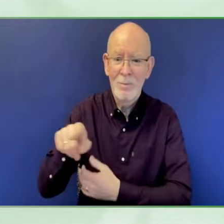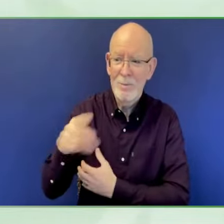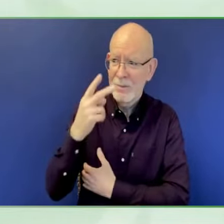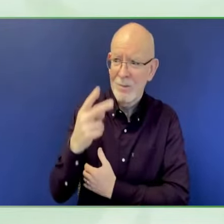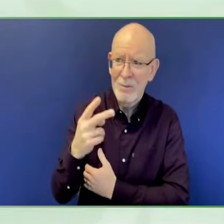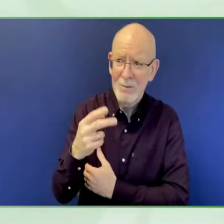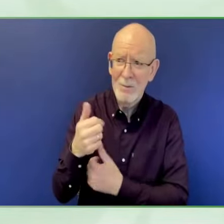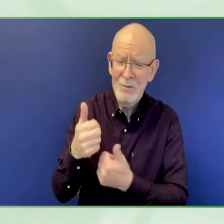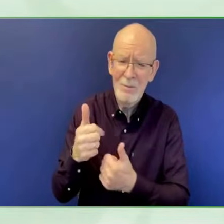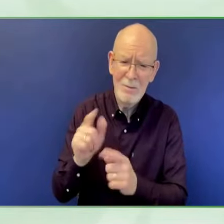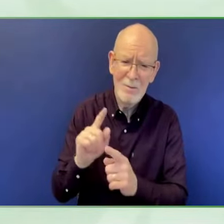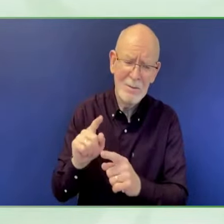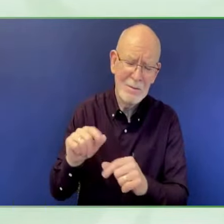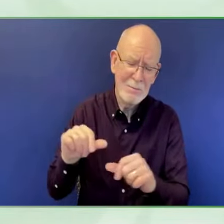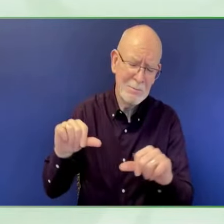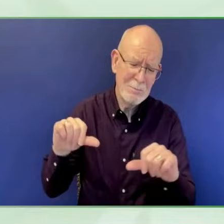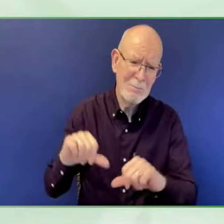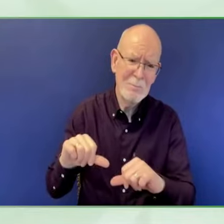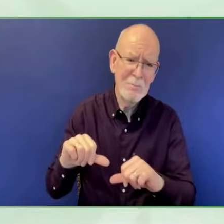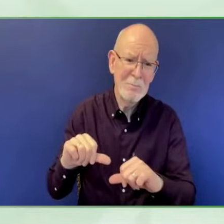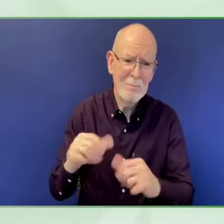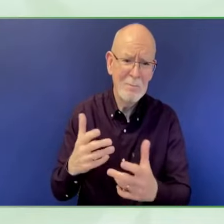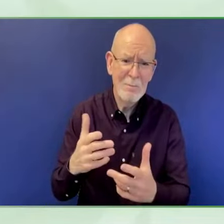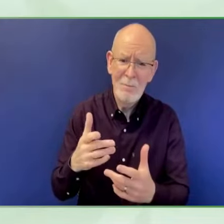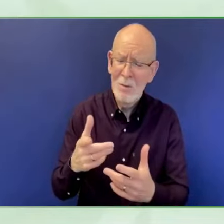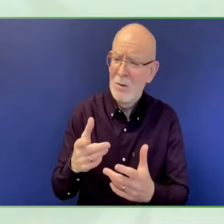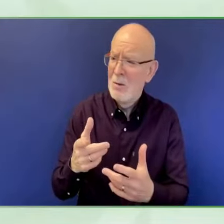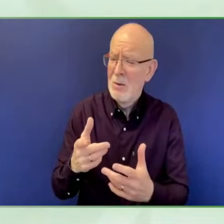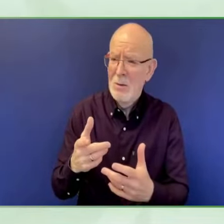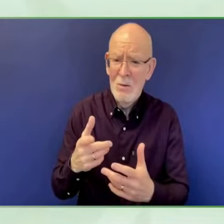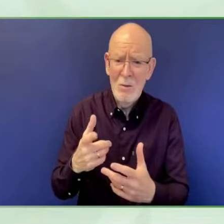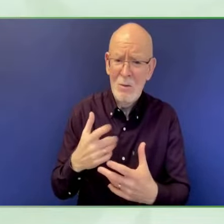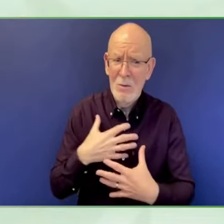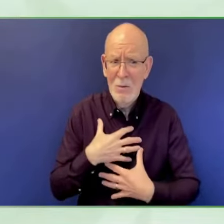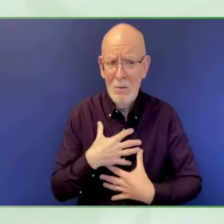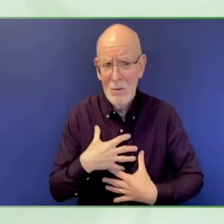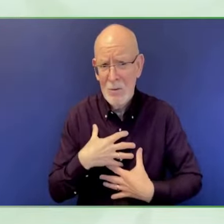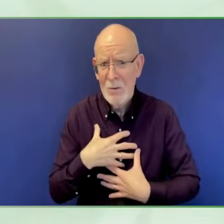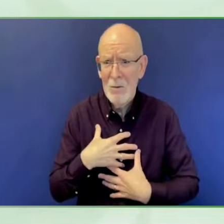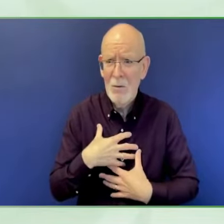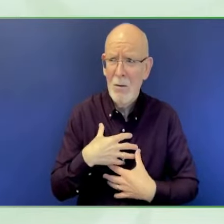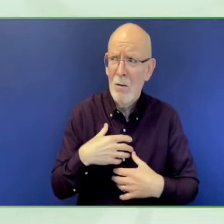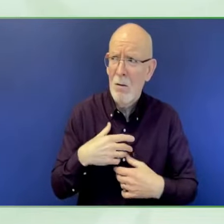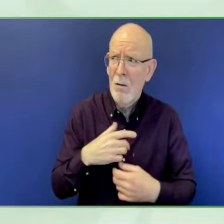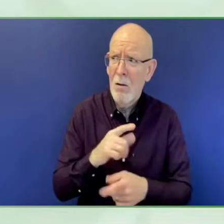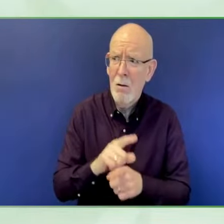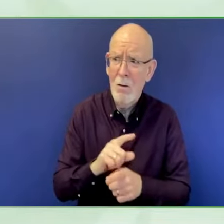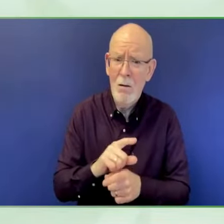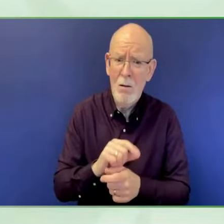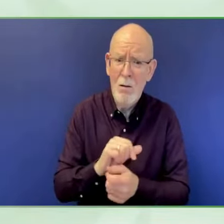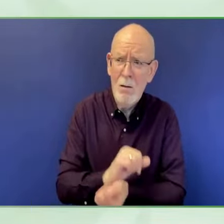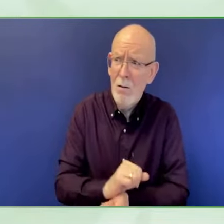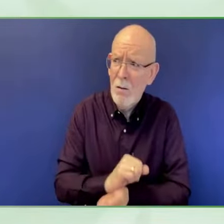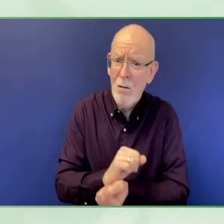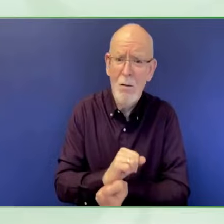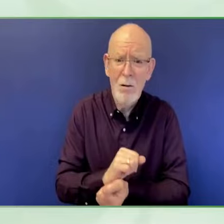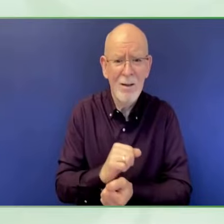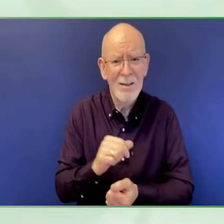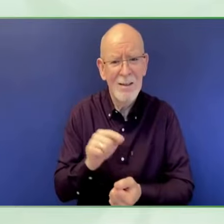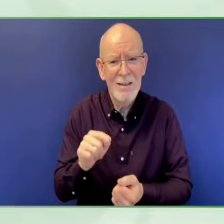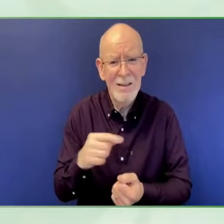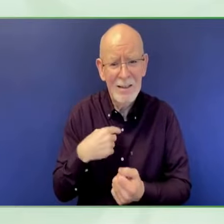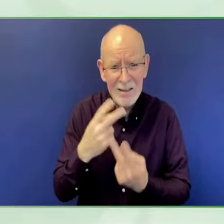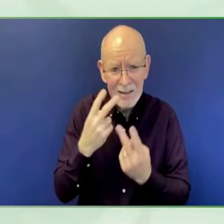With experience that we have gone through, it's not desirable at all.